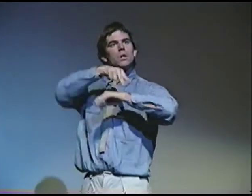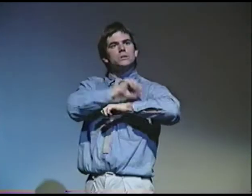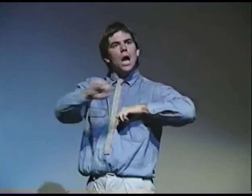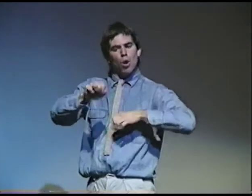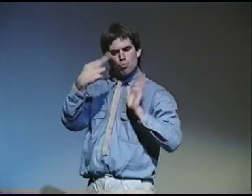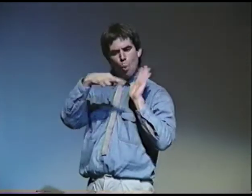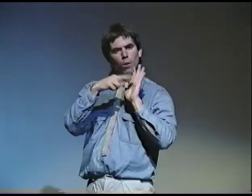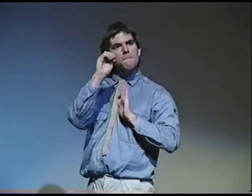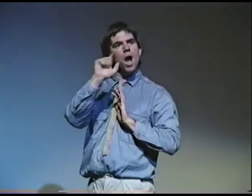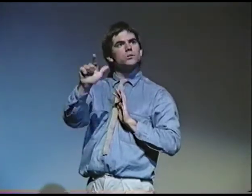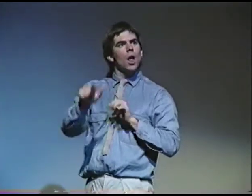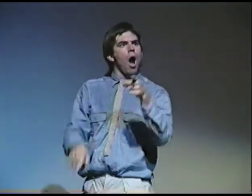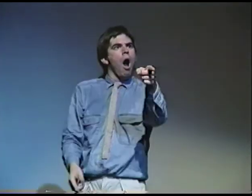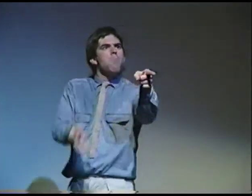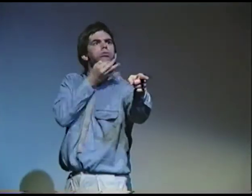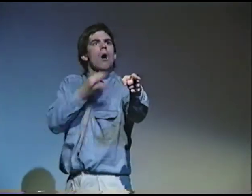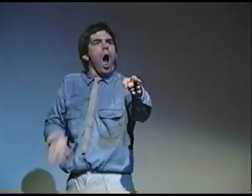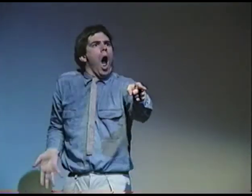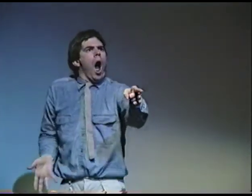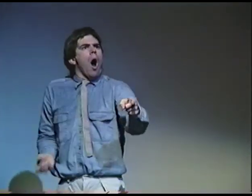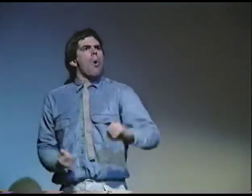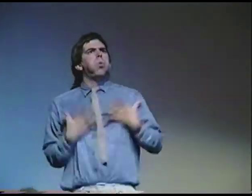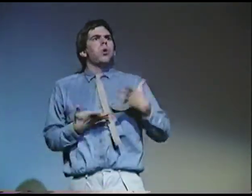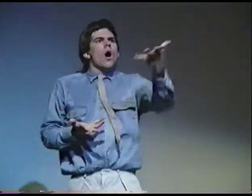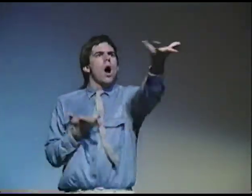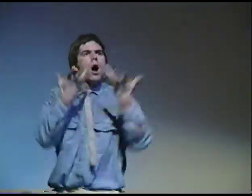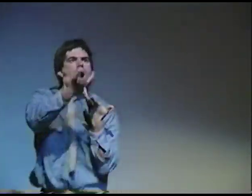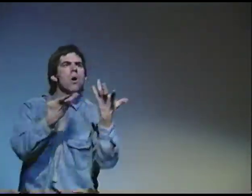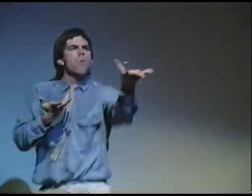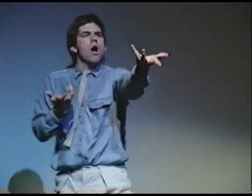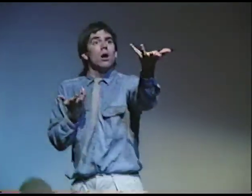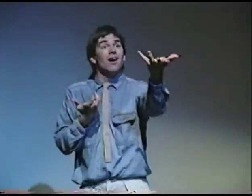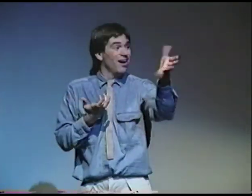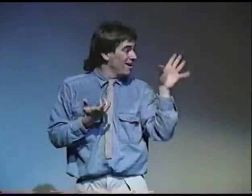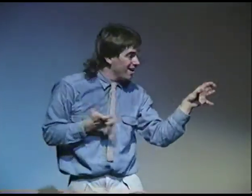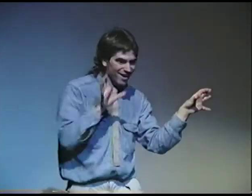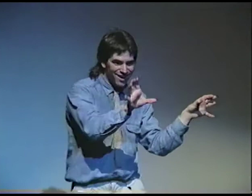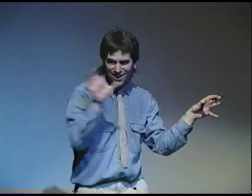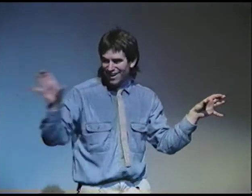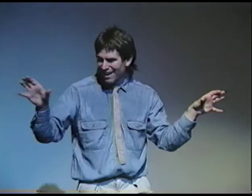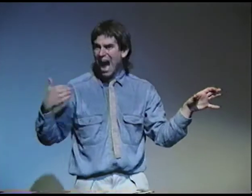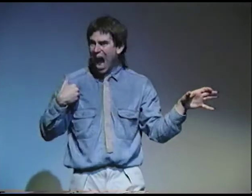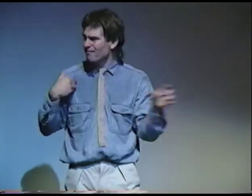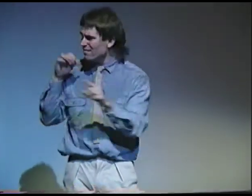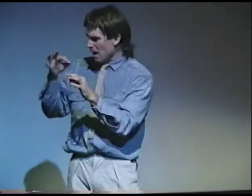And then a deaf people will say, wow, look at that guy on stage signing ASL, and they're inspired by that.